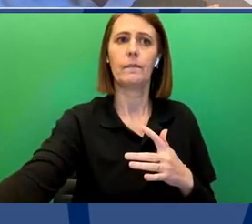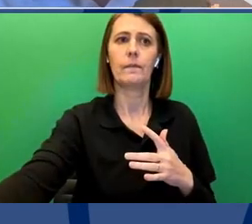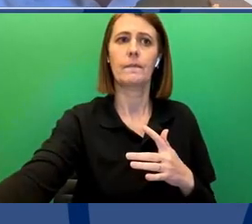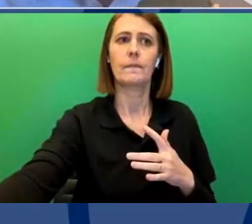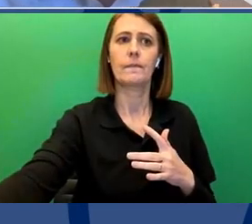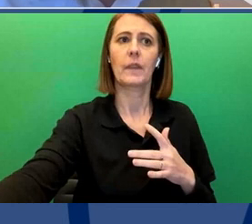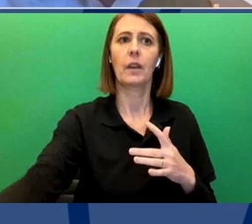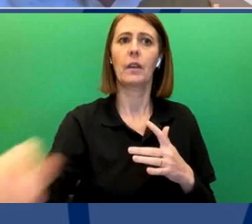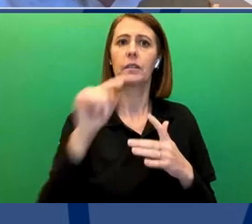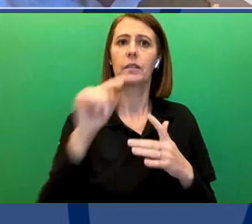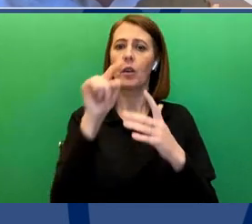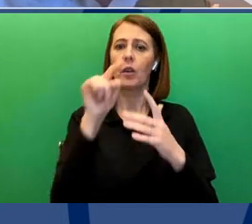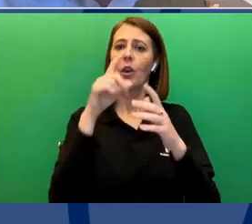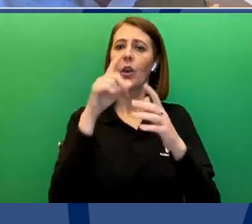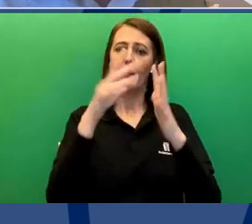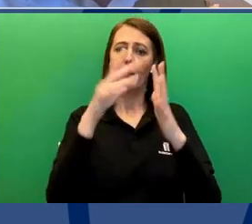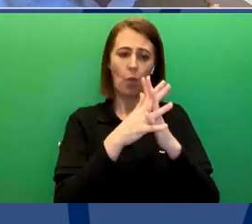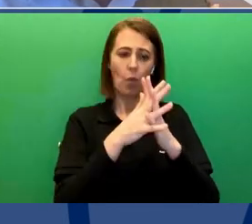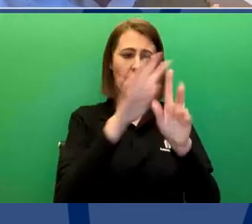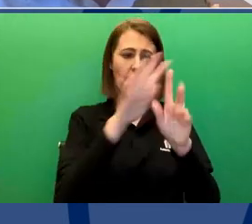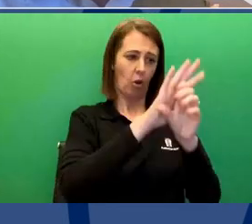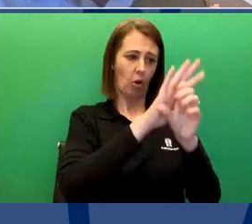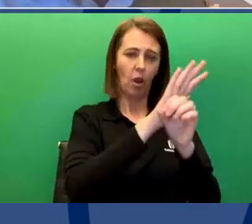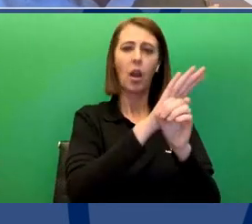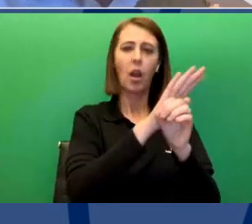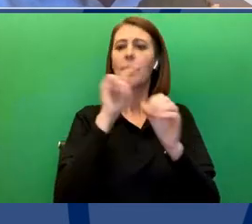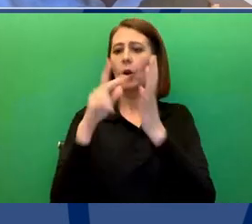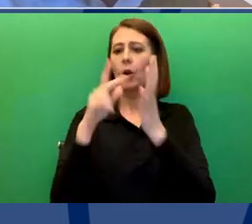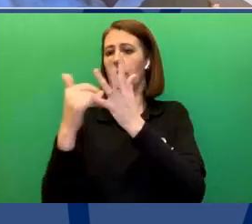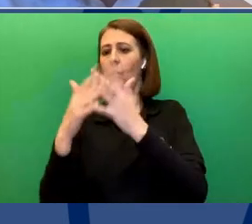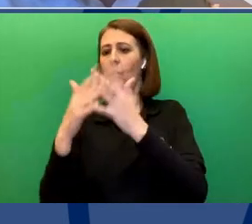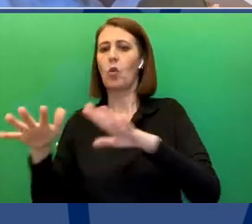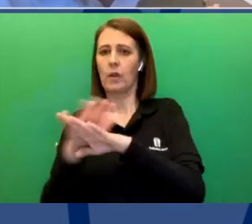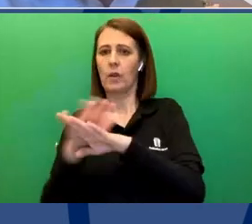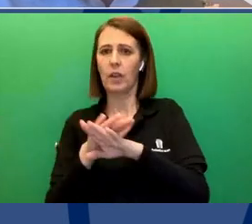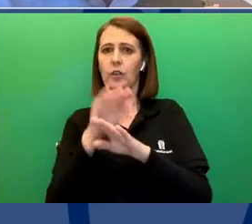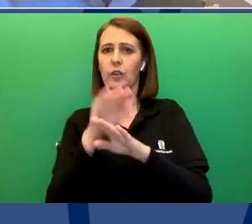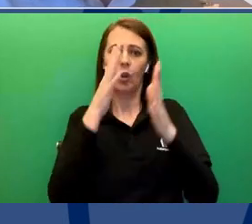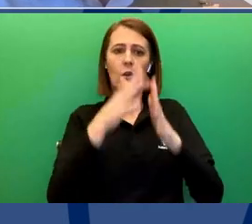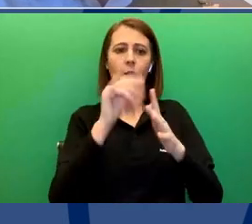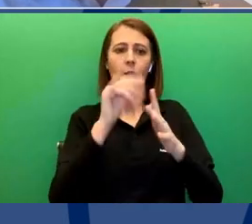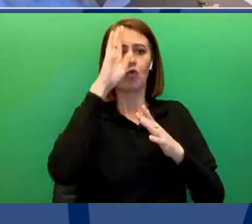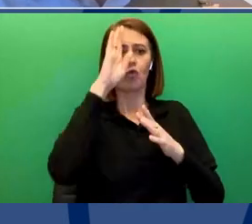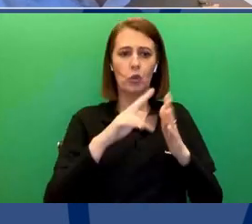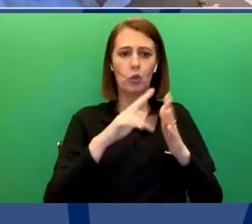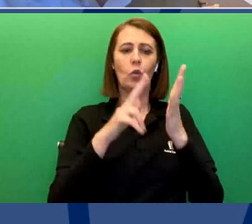declared hotspots which accounts for a lot of regional New South Wales. So that's being